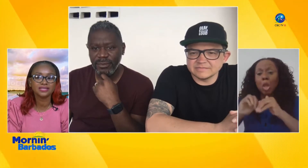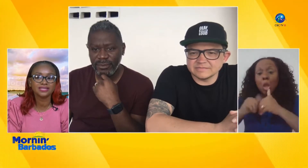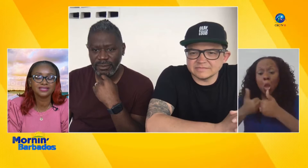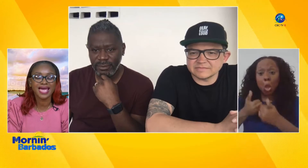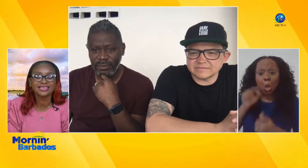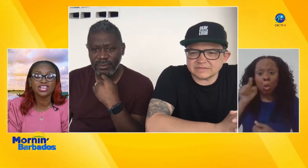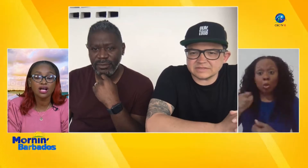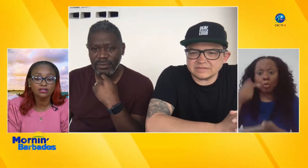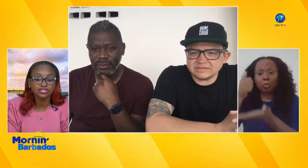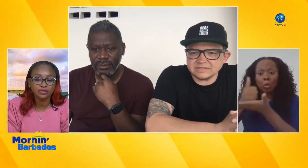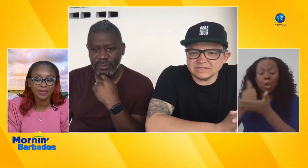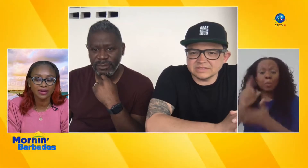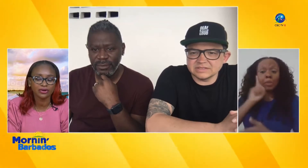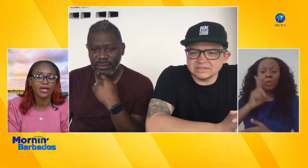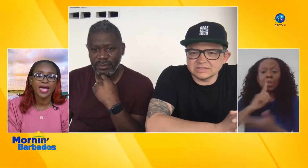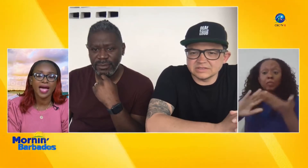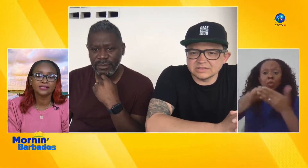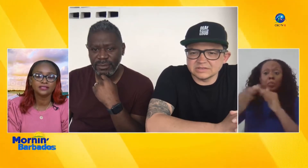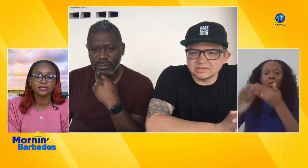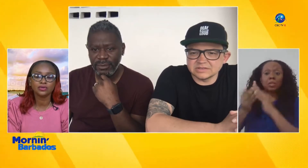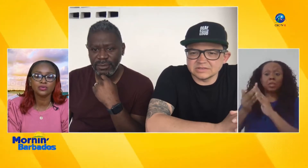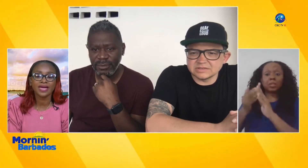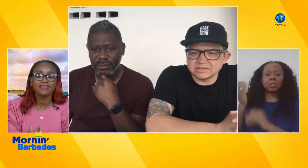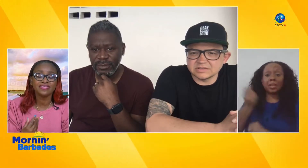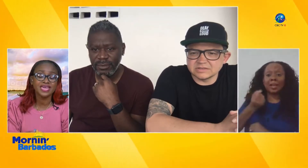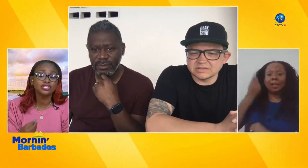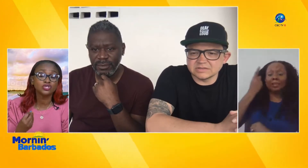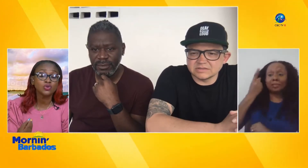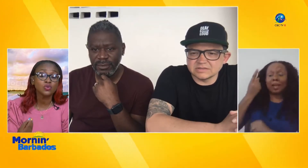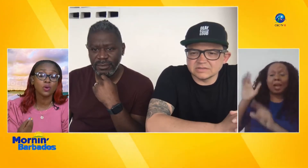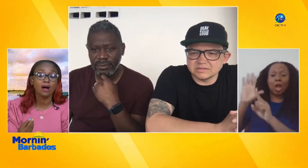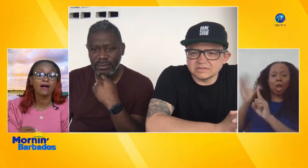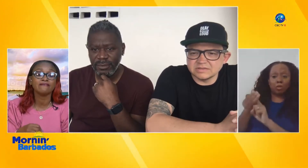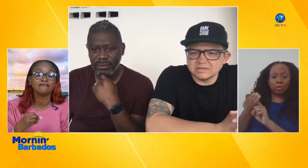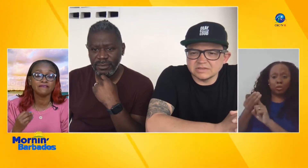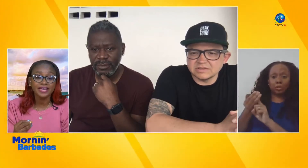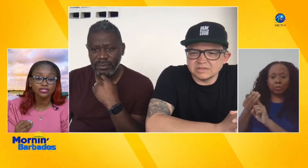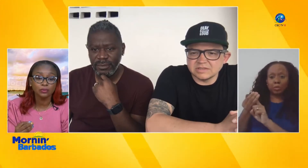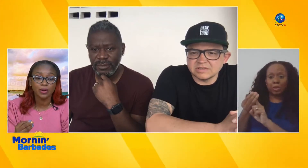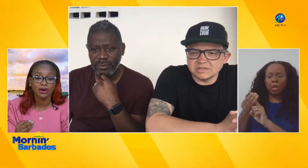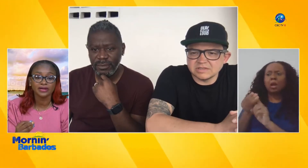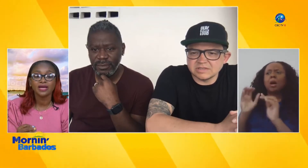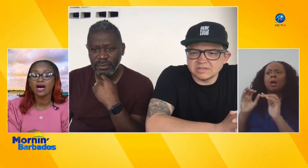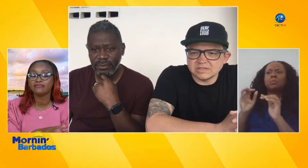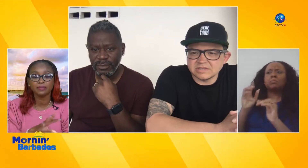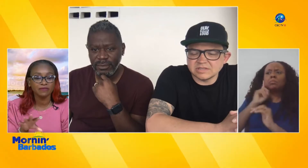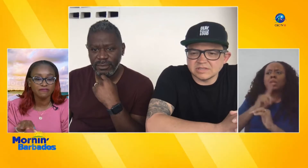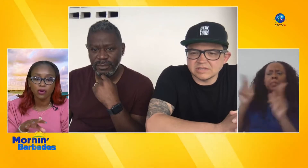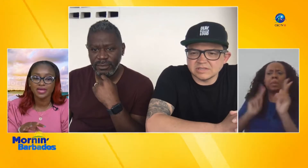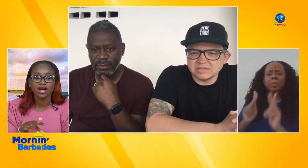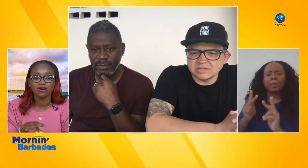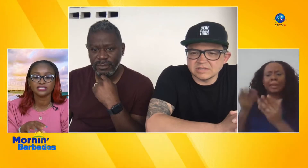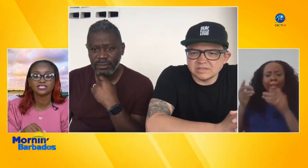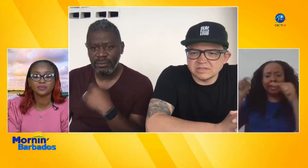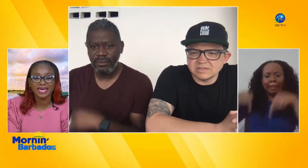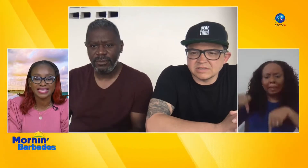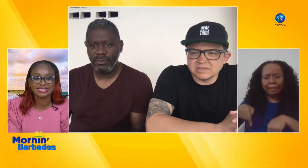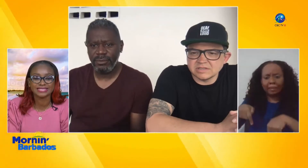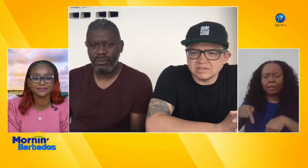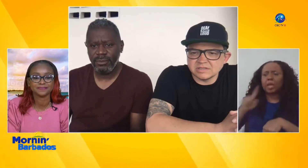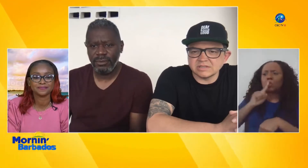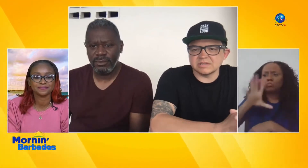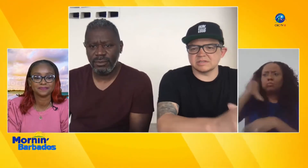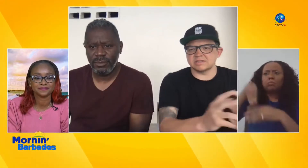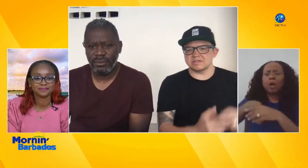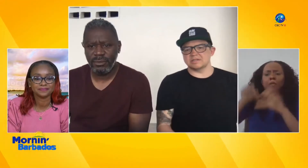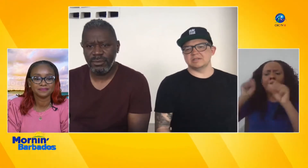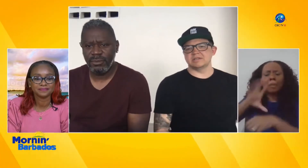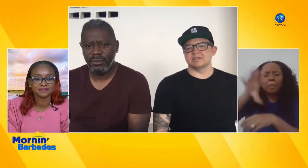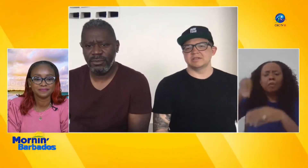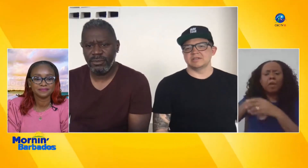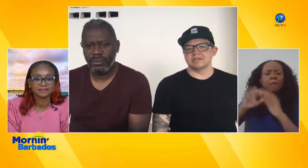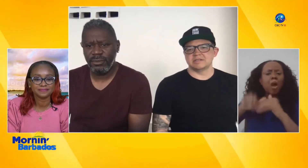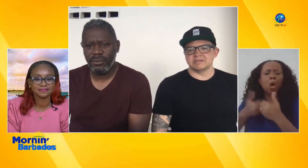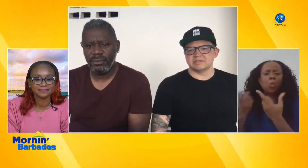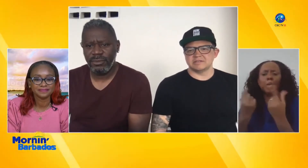understand culture better and to know that they too are a vital part of the performing arts space